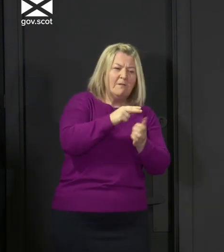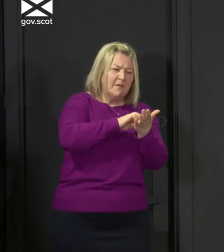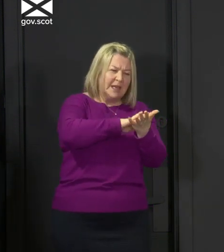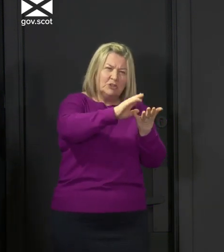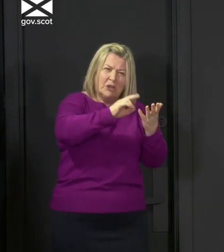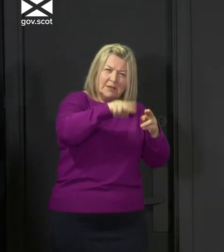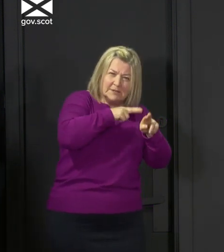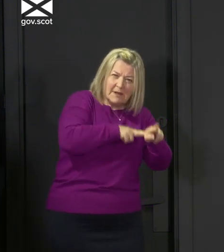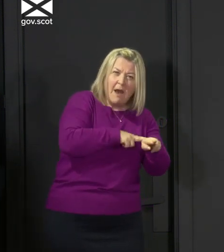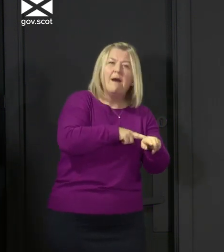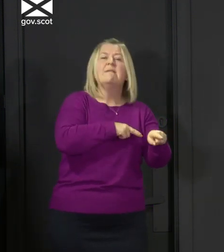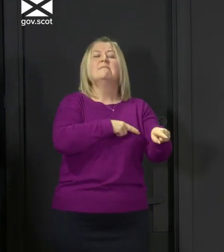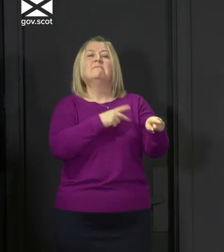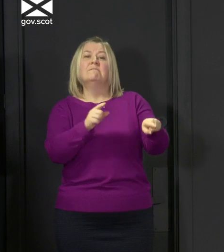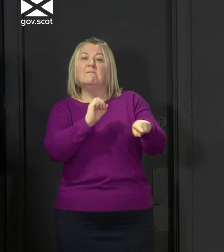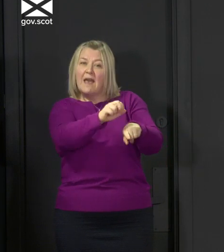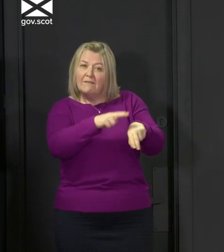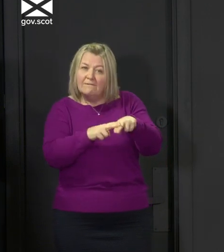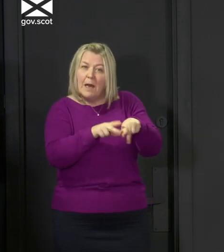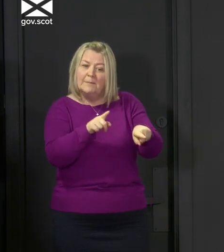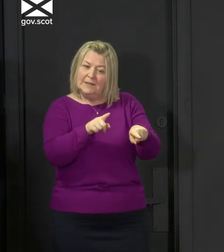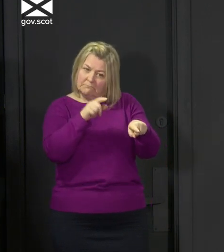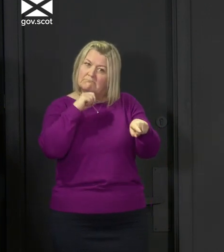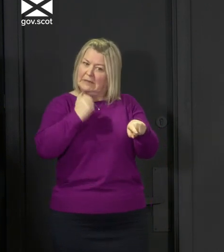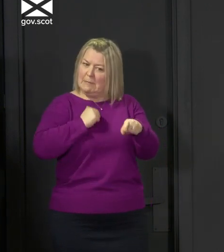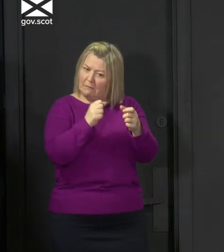rise considerably in the days ahead.